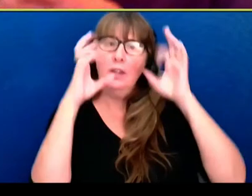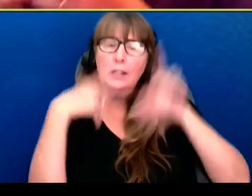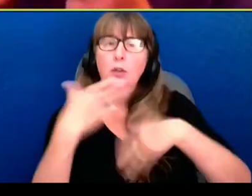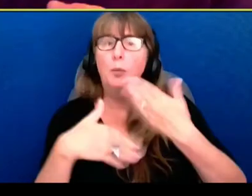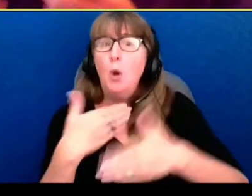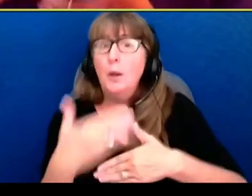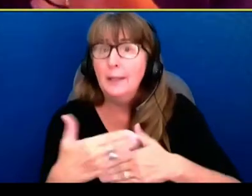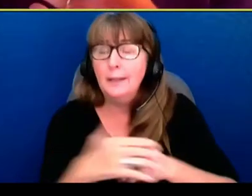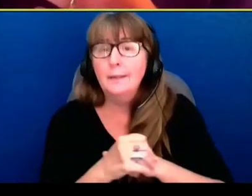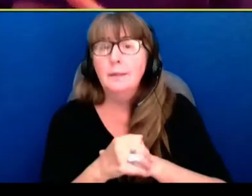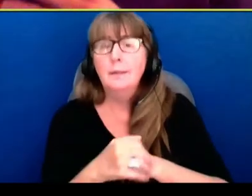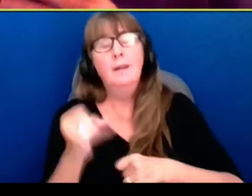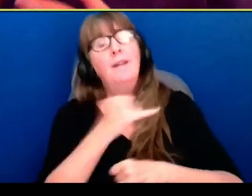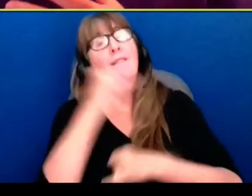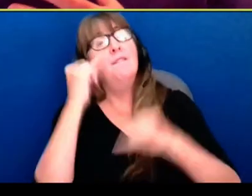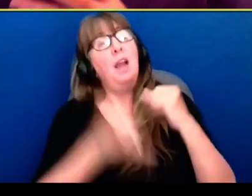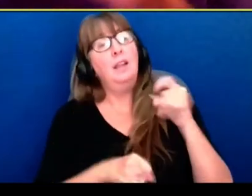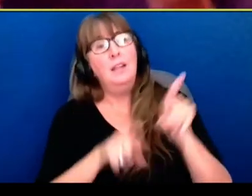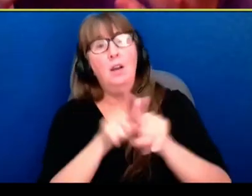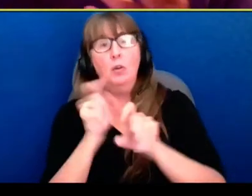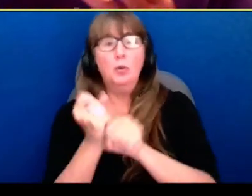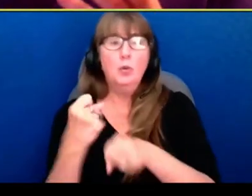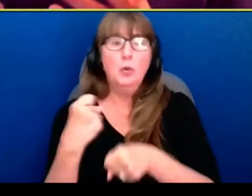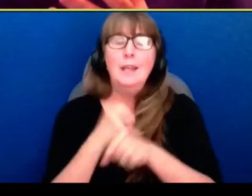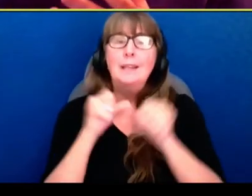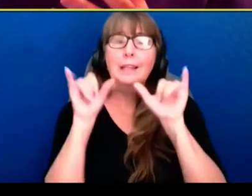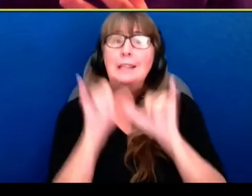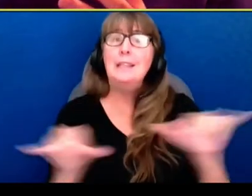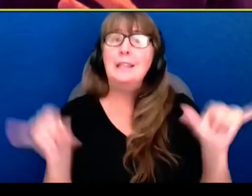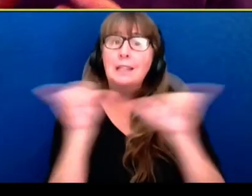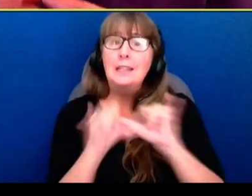Finally, it also creates consistency between home and school.